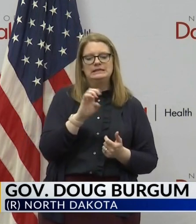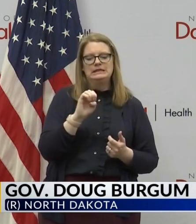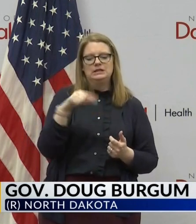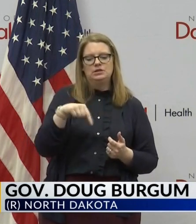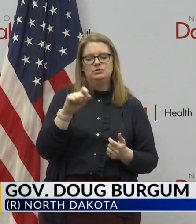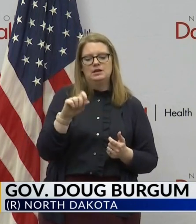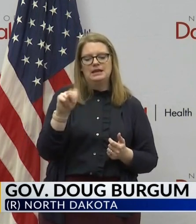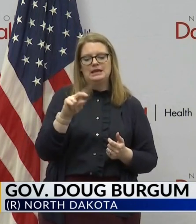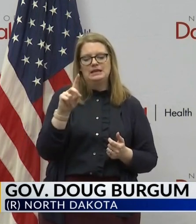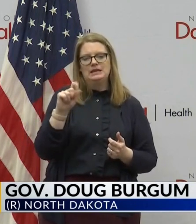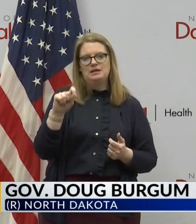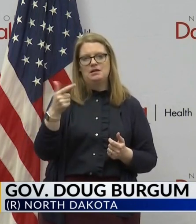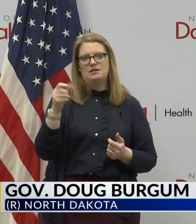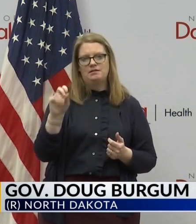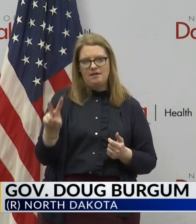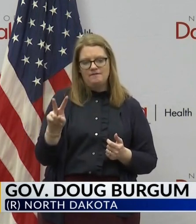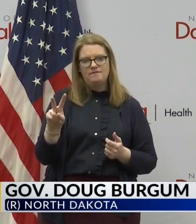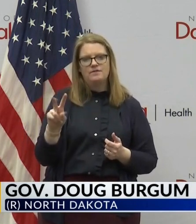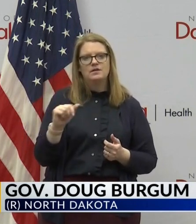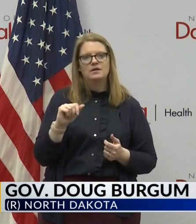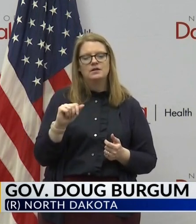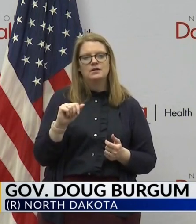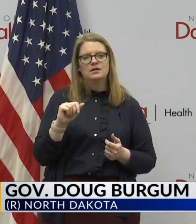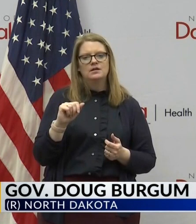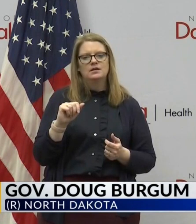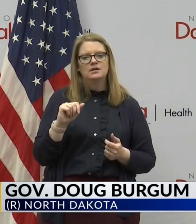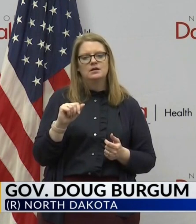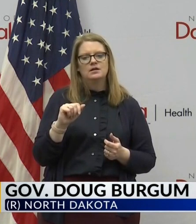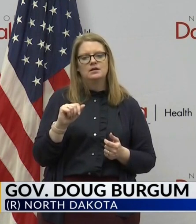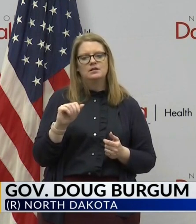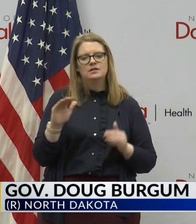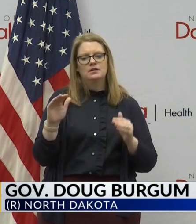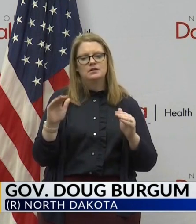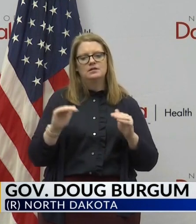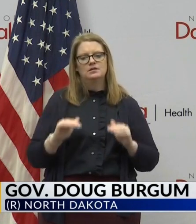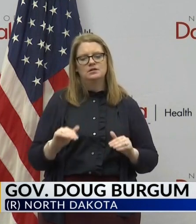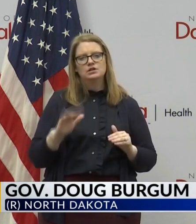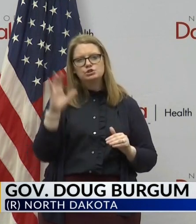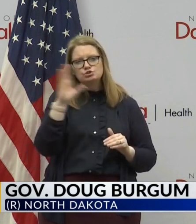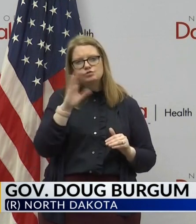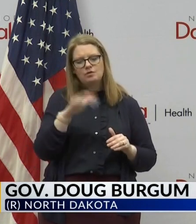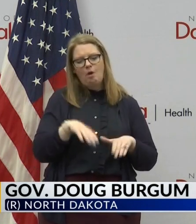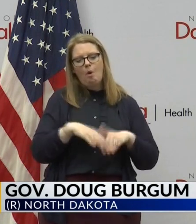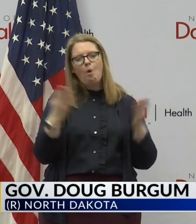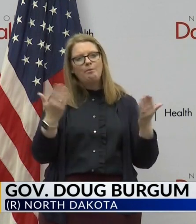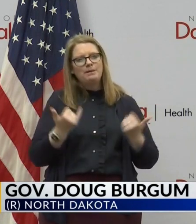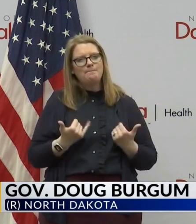REQUIREMENTS, REQUIRED TO COMPLY WITH THE NORTH DAKOTA DEQs OPEN